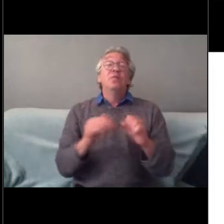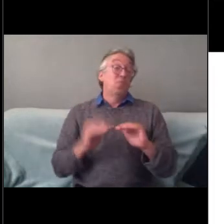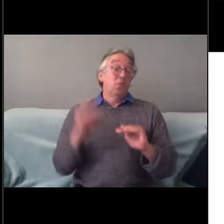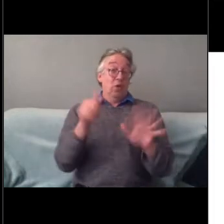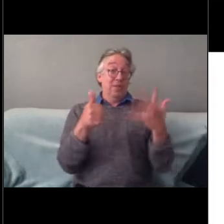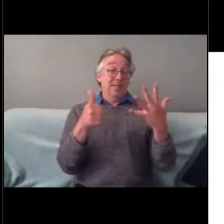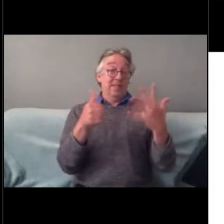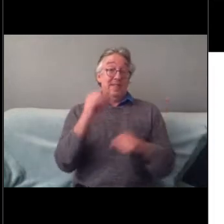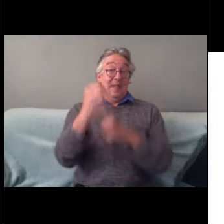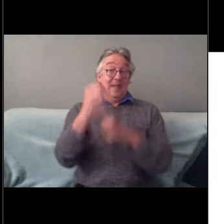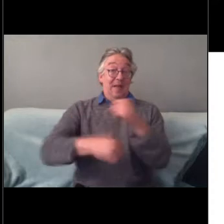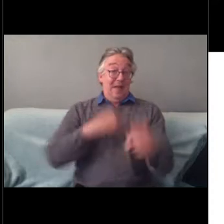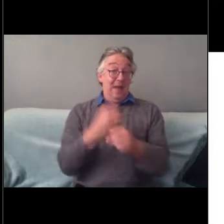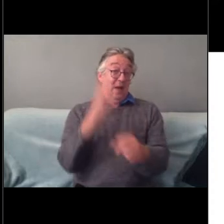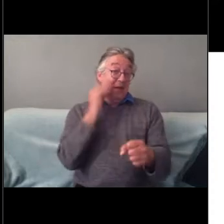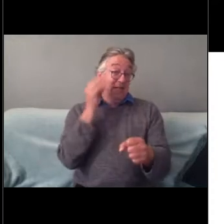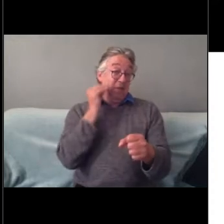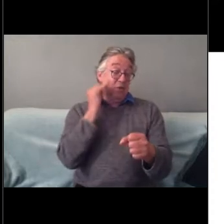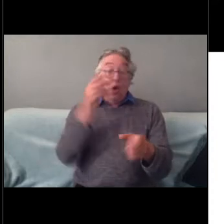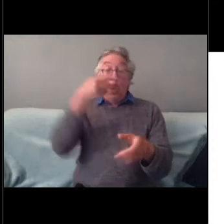from Ireland to developing countries.